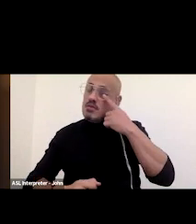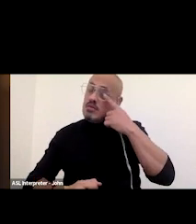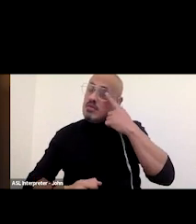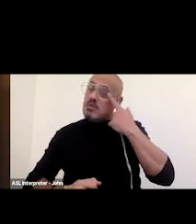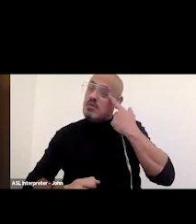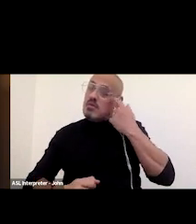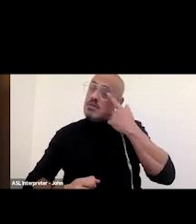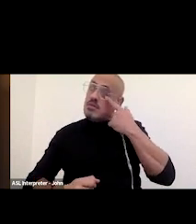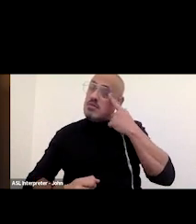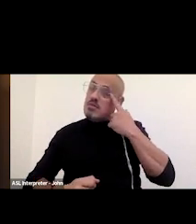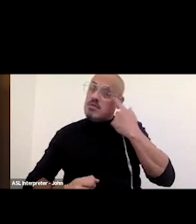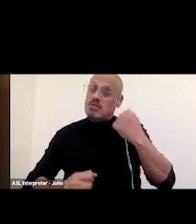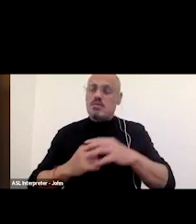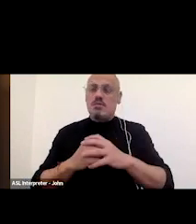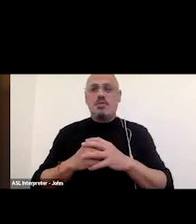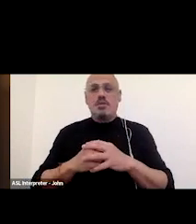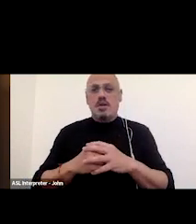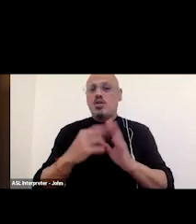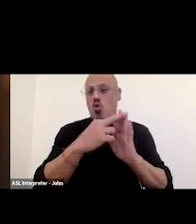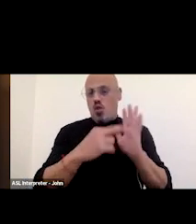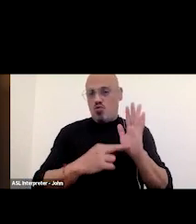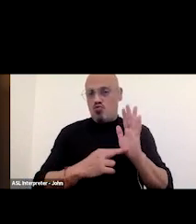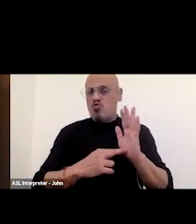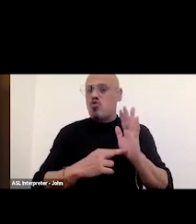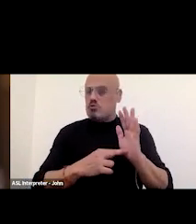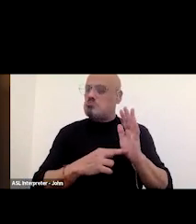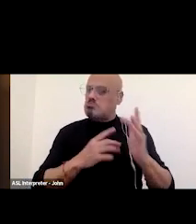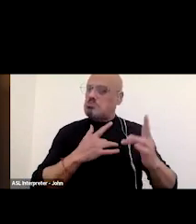So these rules are considered, right,